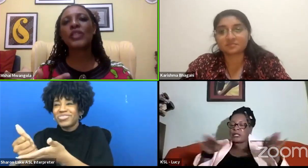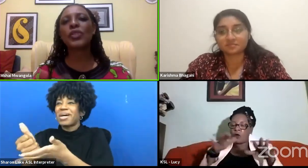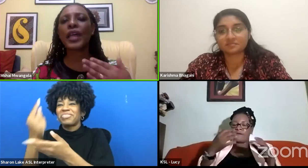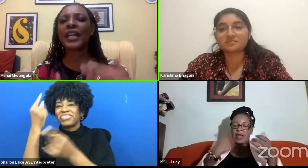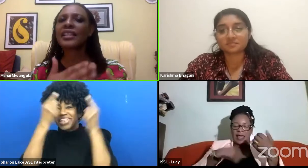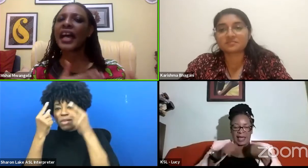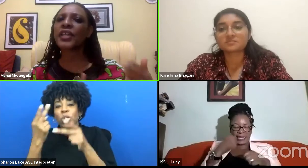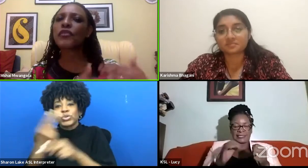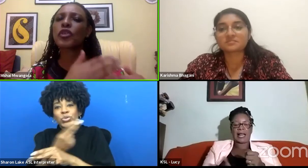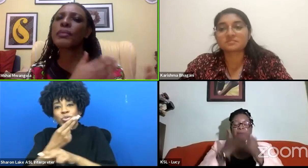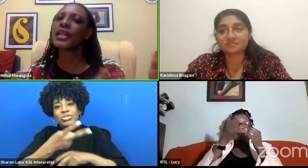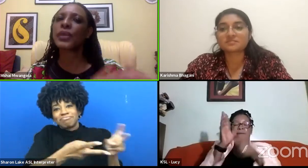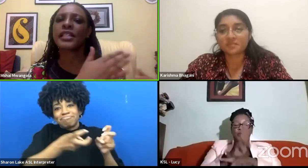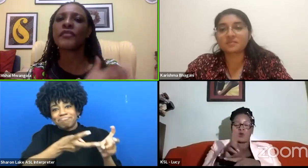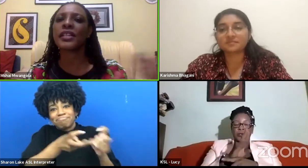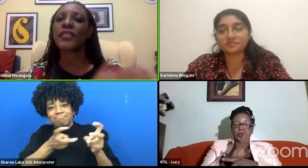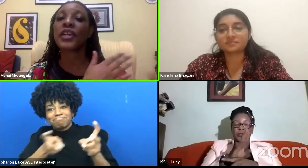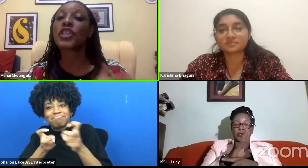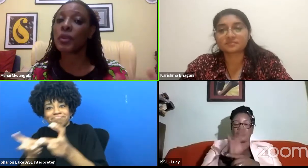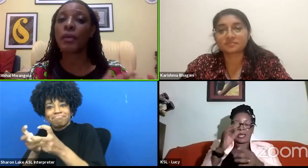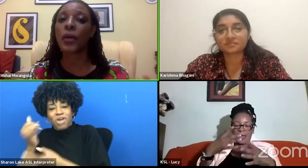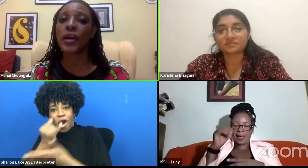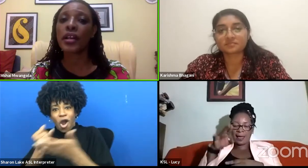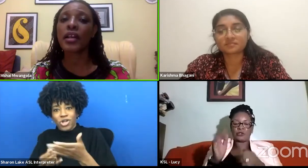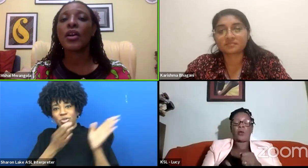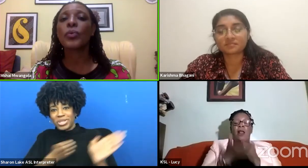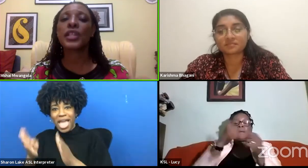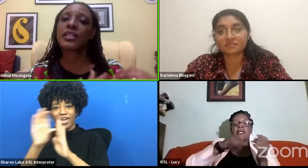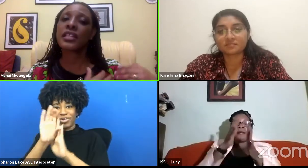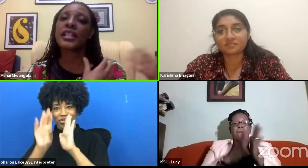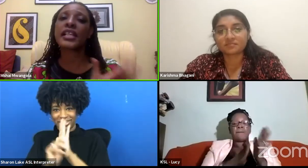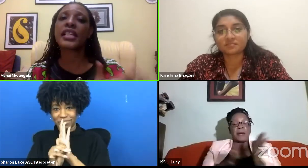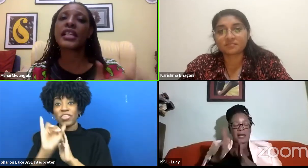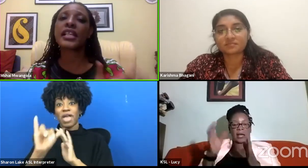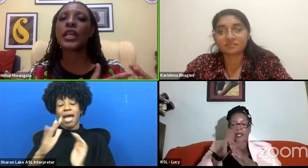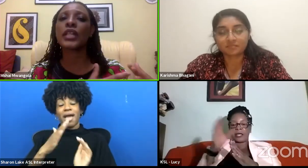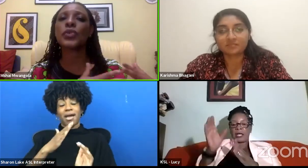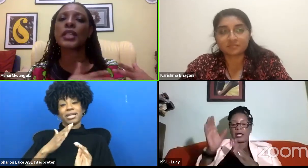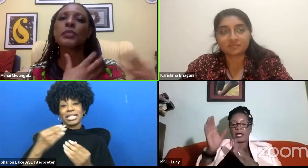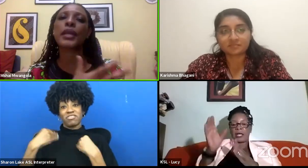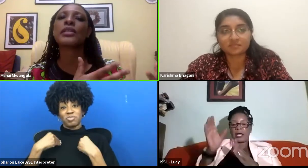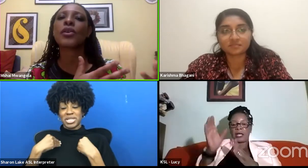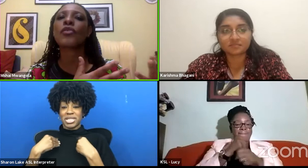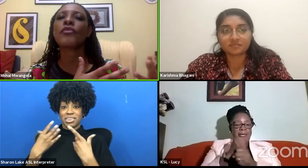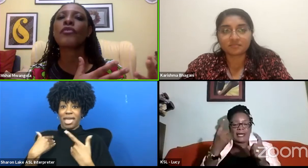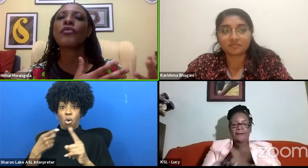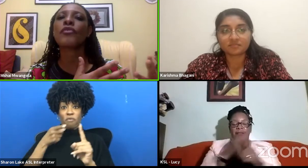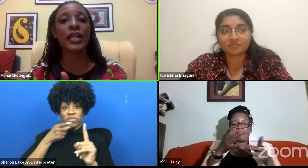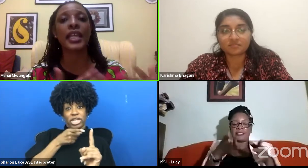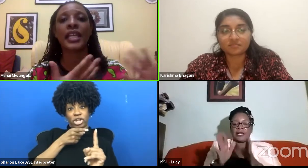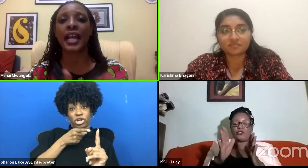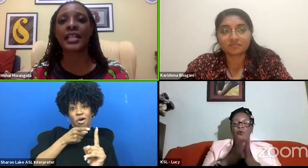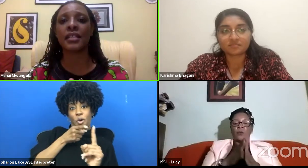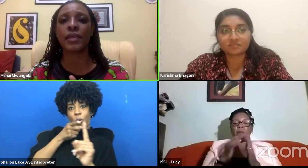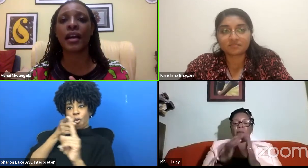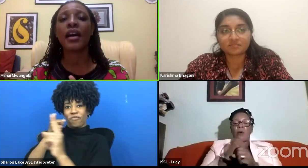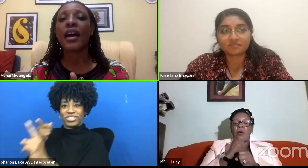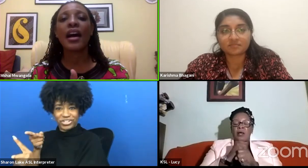And so that took me into a different direction with my work, which has tended now to go into the space of even when I'm working in academia,